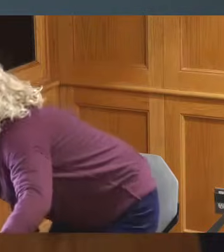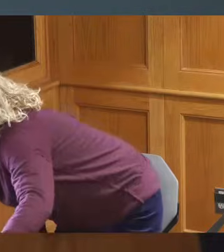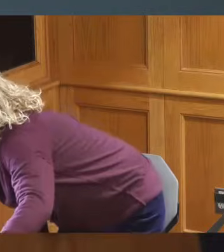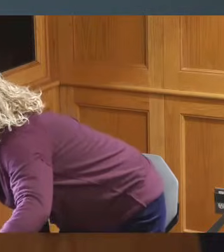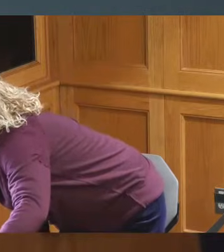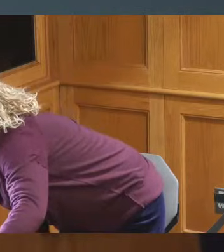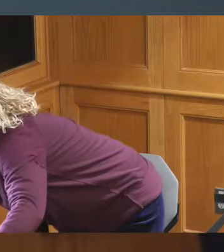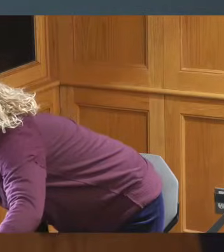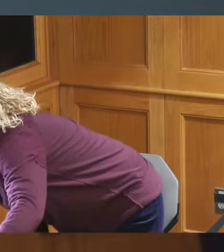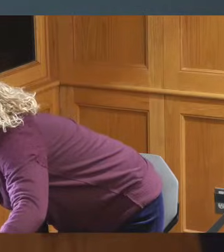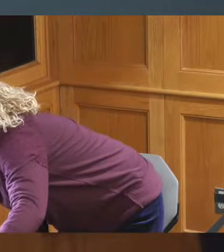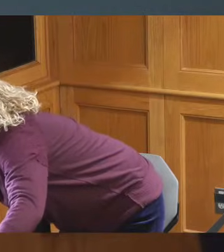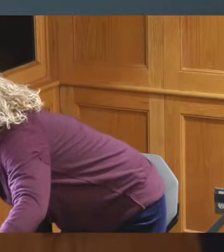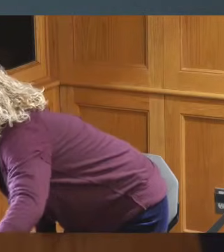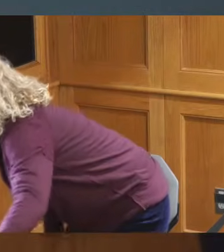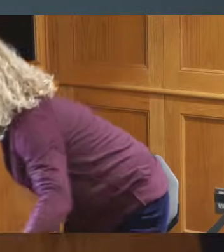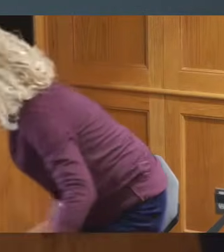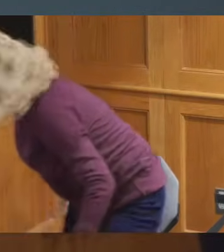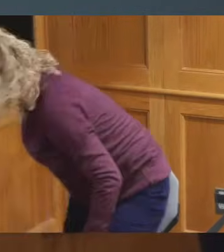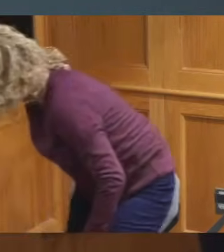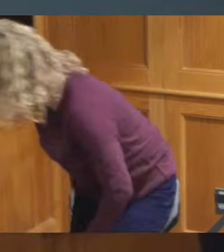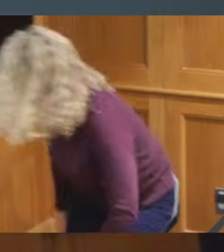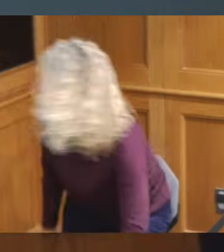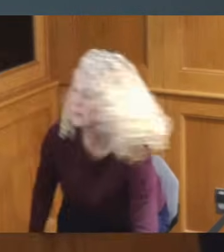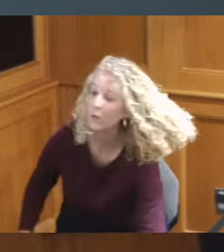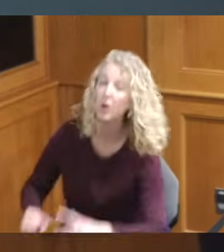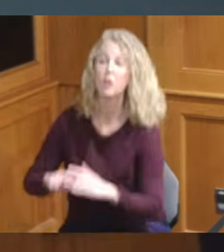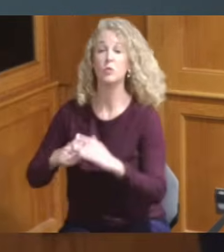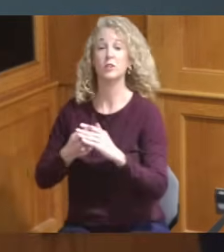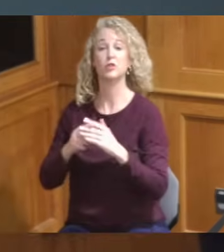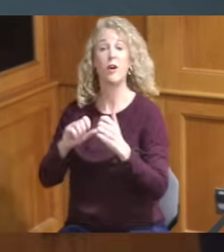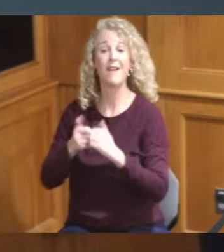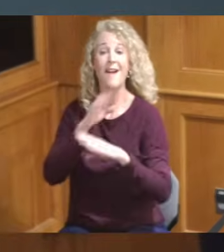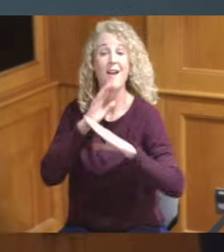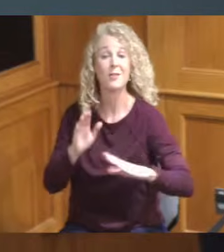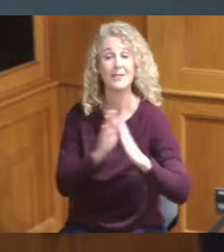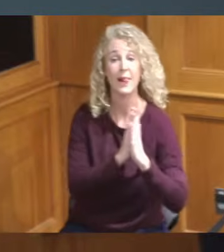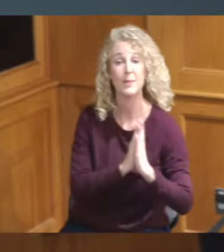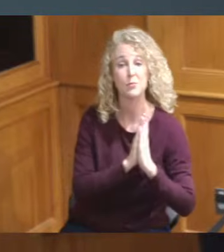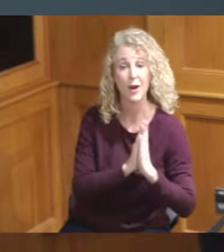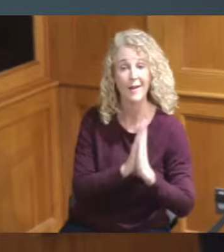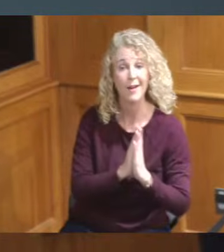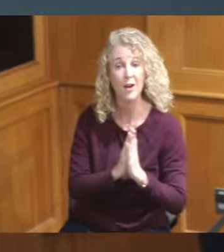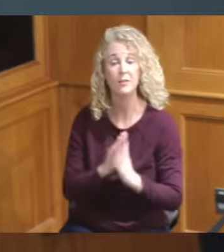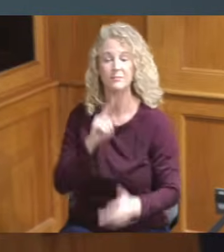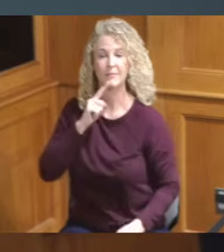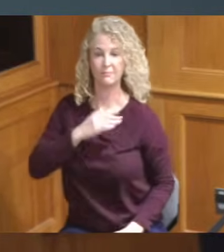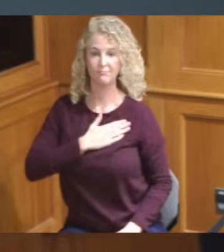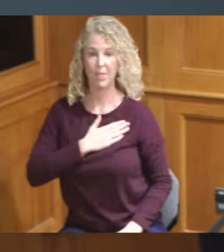2026. And we start all our meetings out with silent prayer and the pledge of allegiance. So,